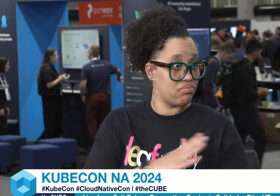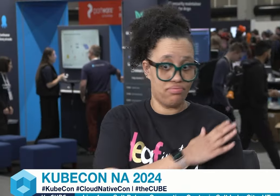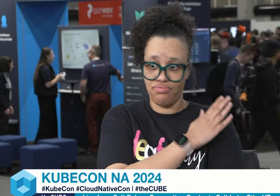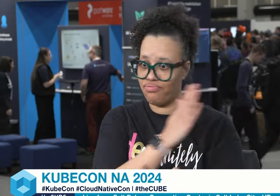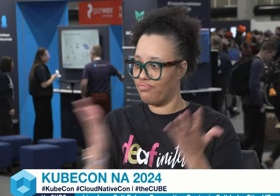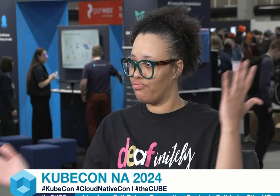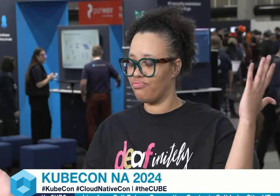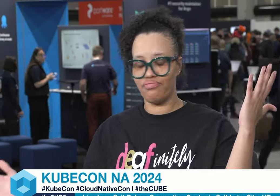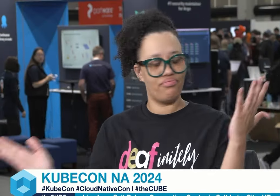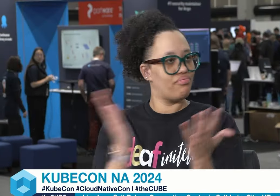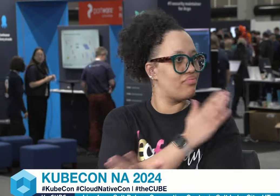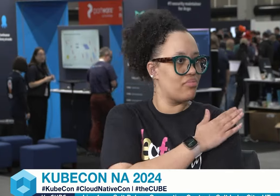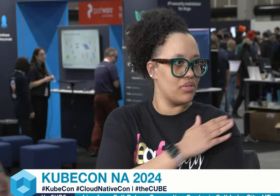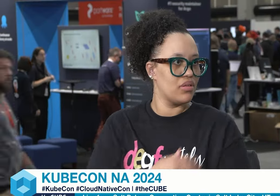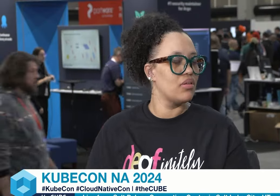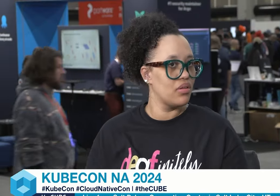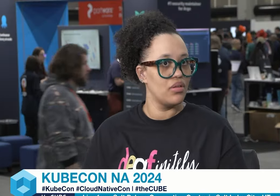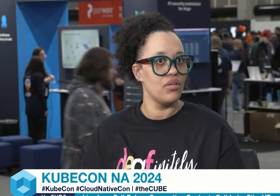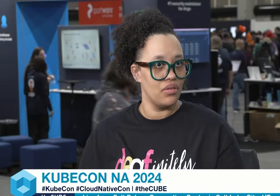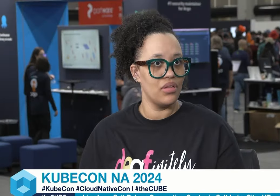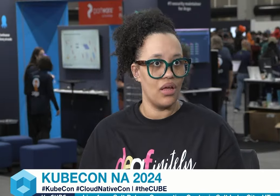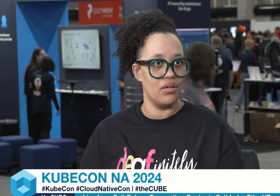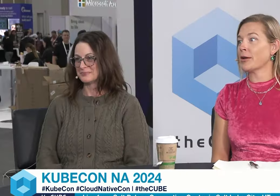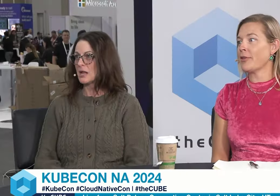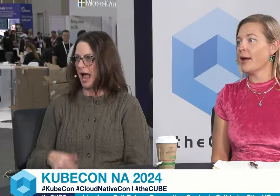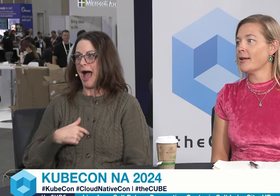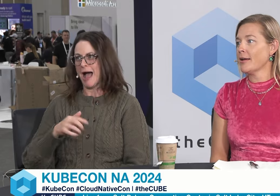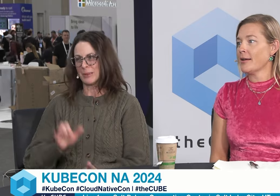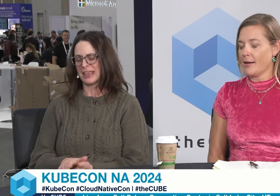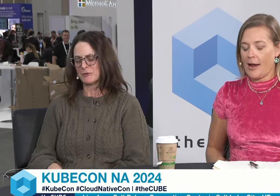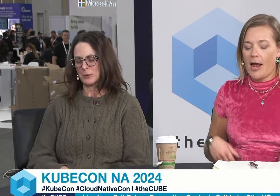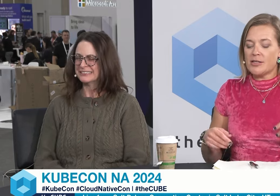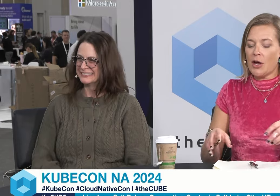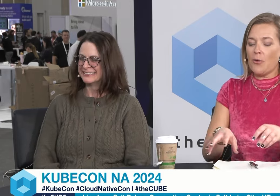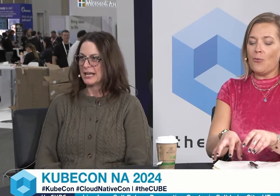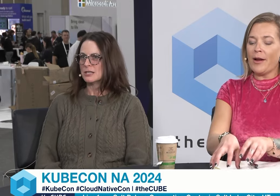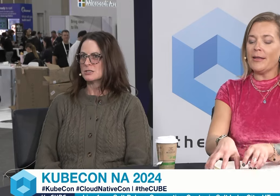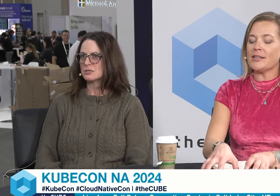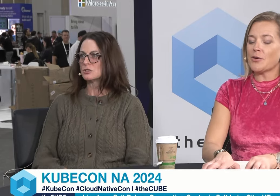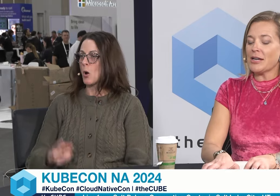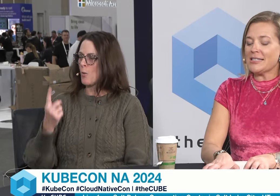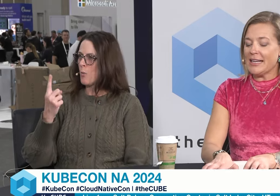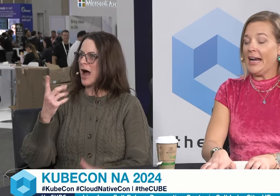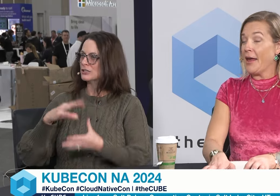All over the place, yes. The whole spectrum. I believe that. So one of the stories